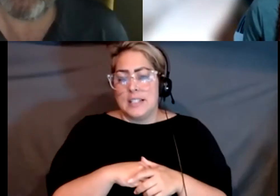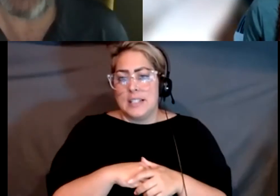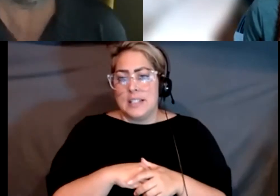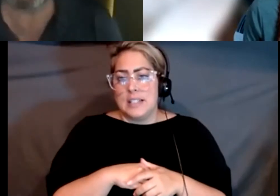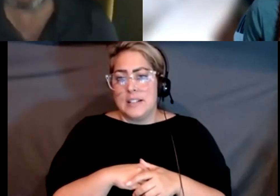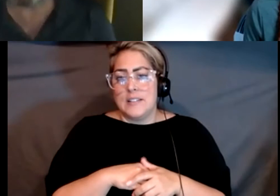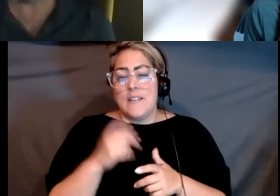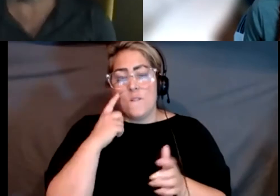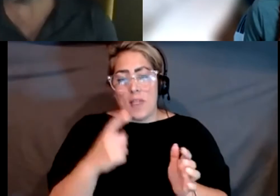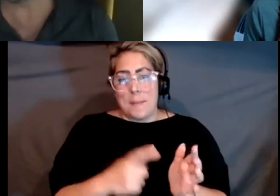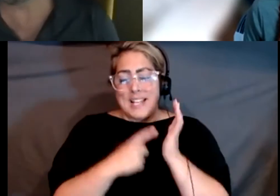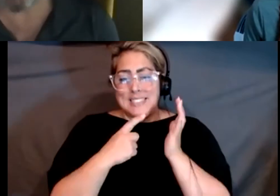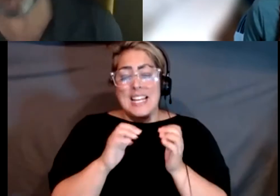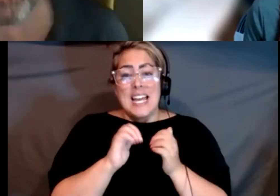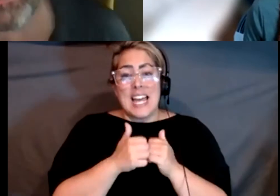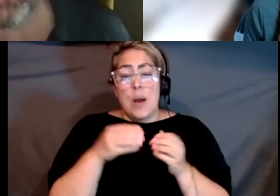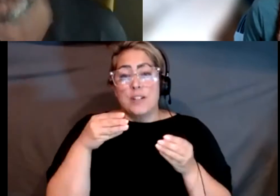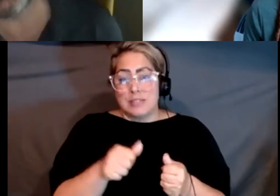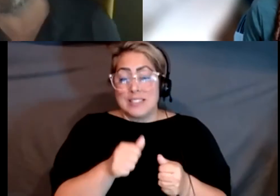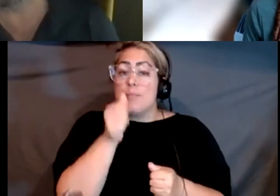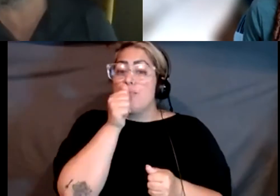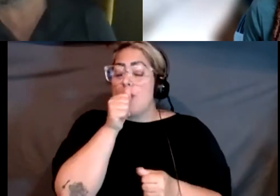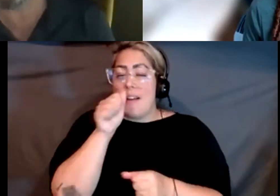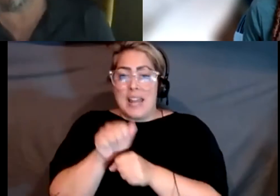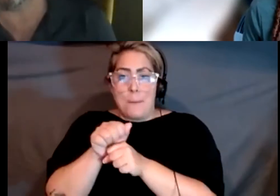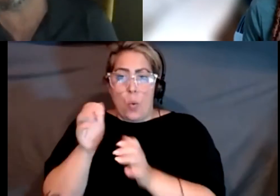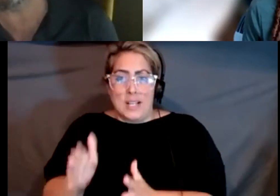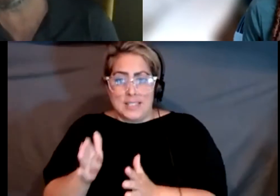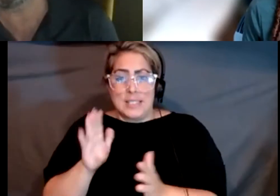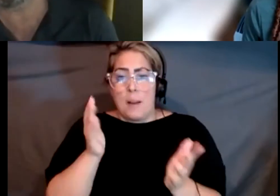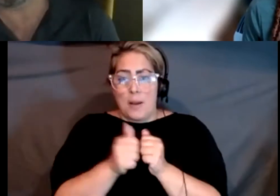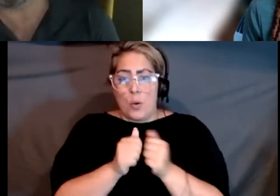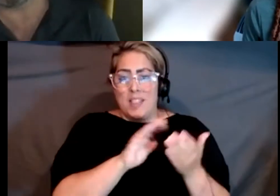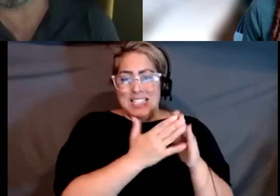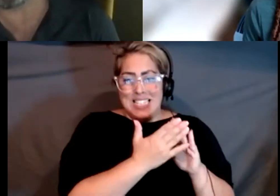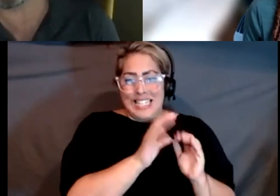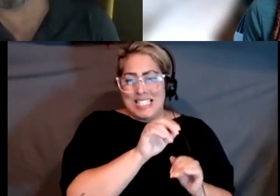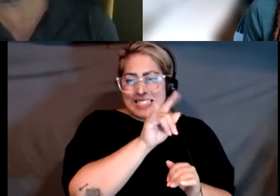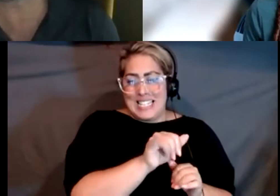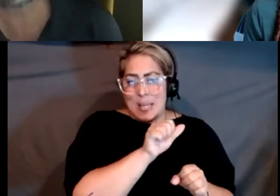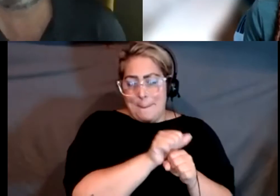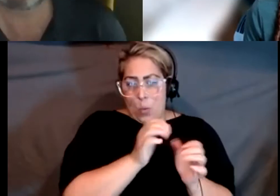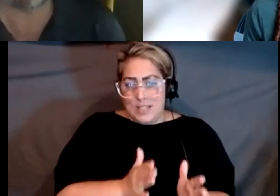city employees. That has to do with city employees that are not vaccinated.